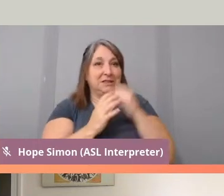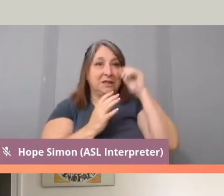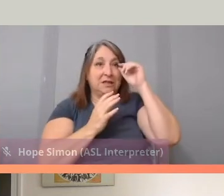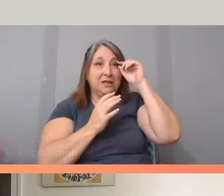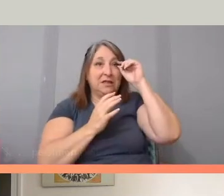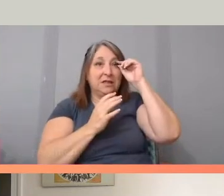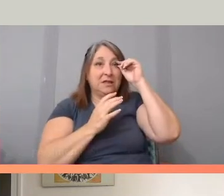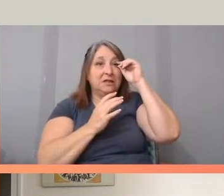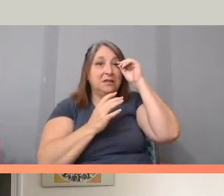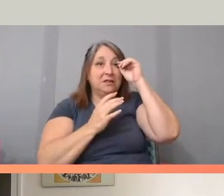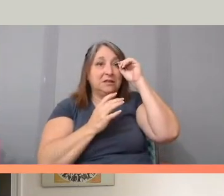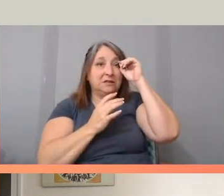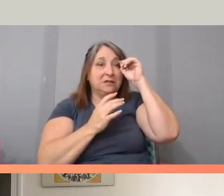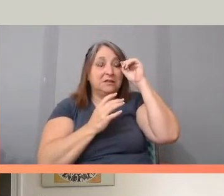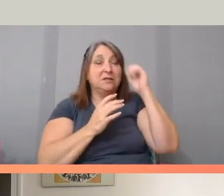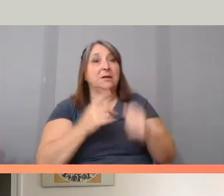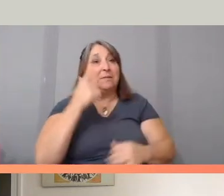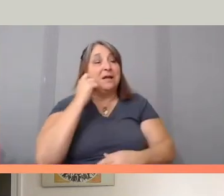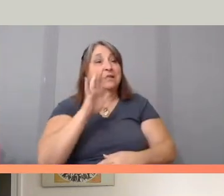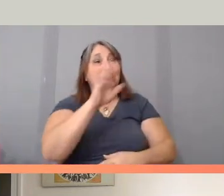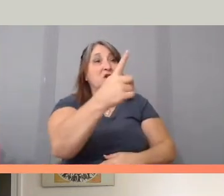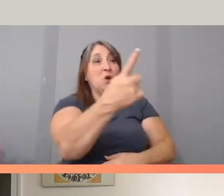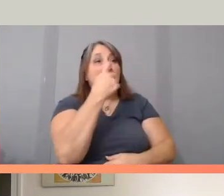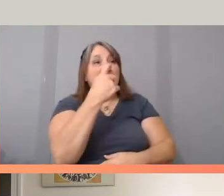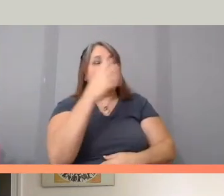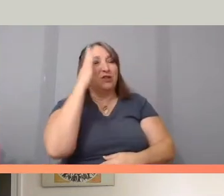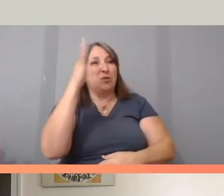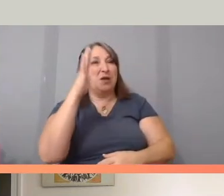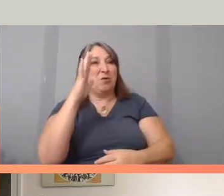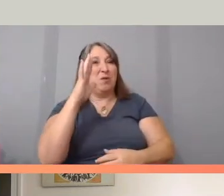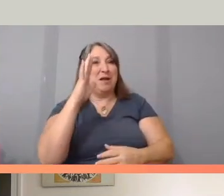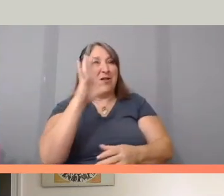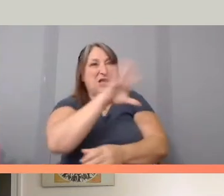because we're gonna weave your questions into the conversation that we're having.